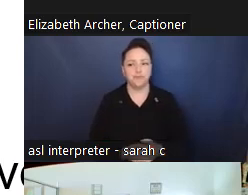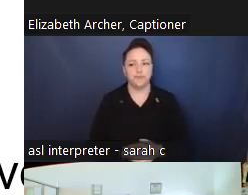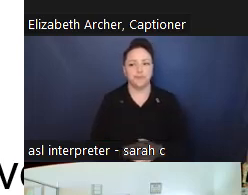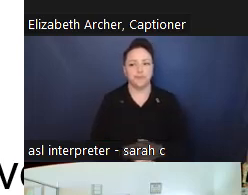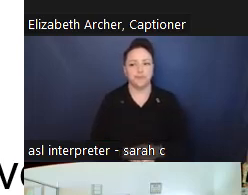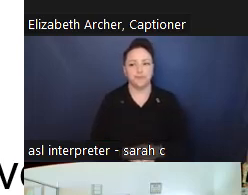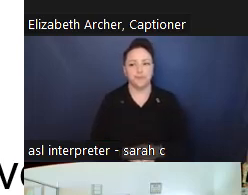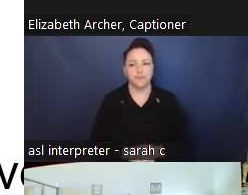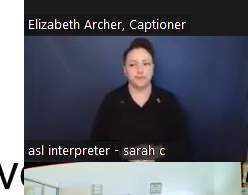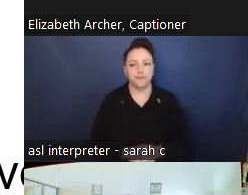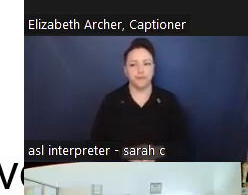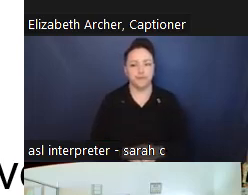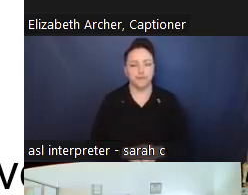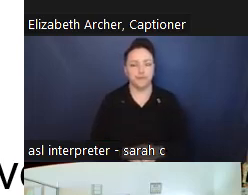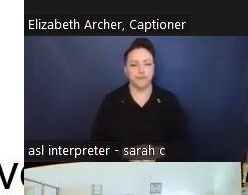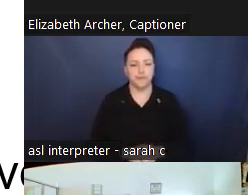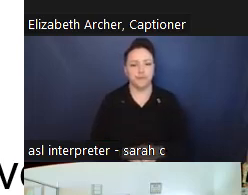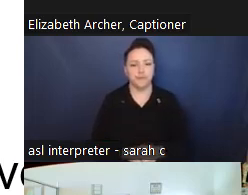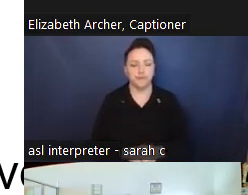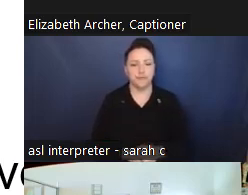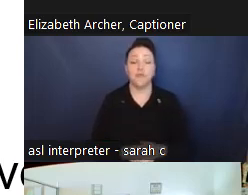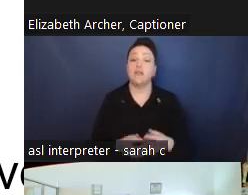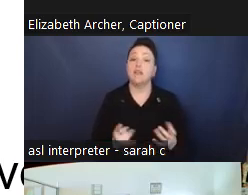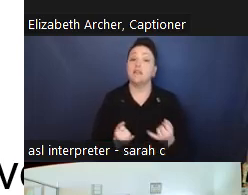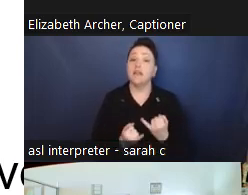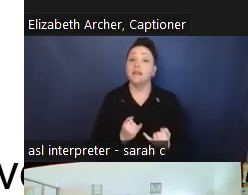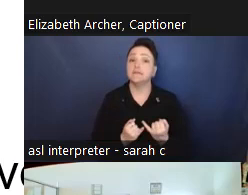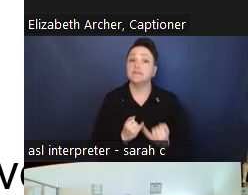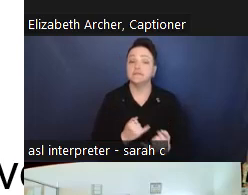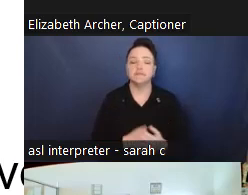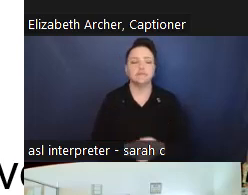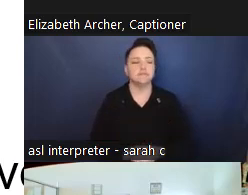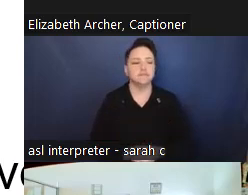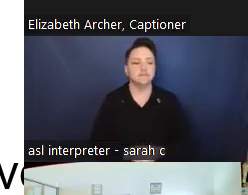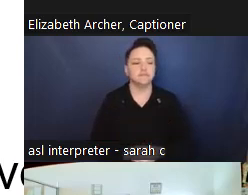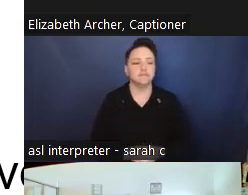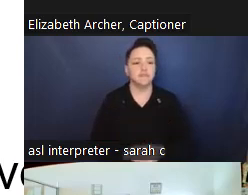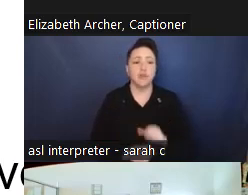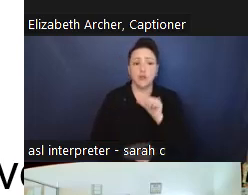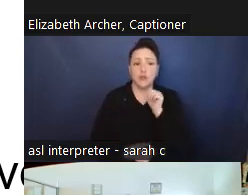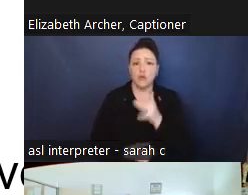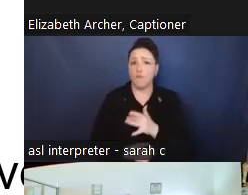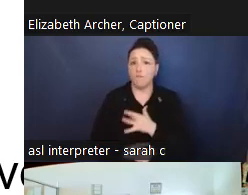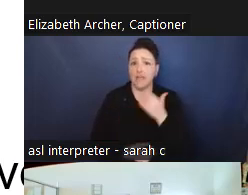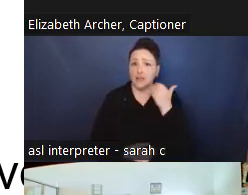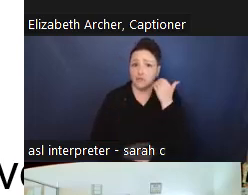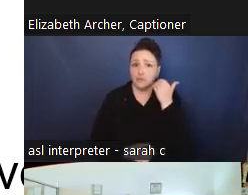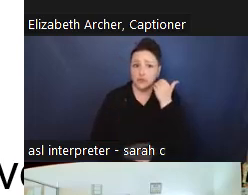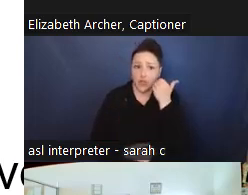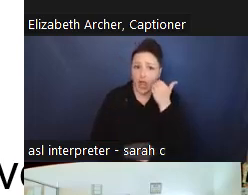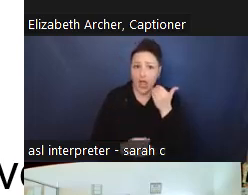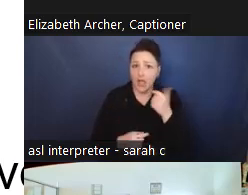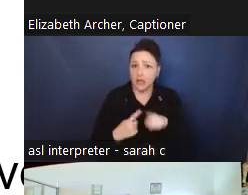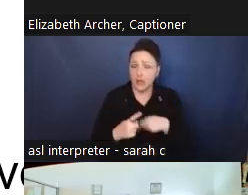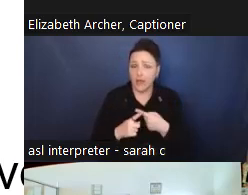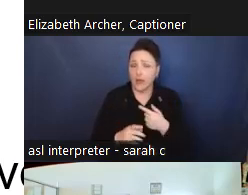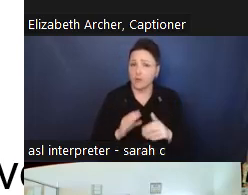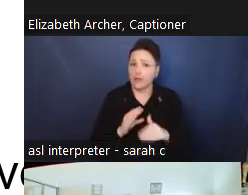And then finally don't be shy about emailing our feedback team. There's a team at oha that handles